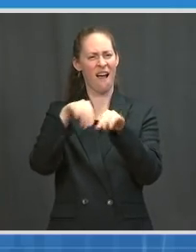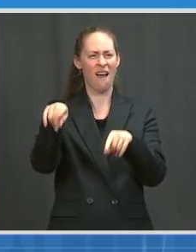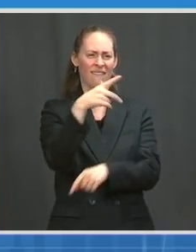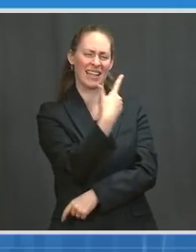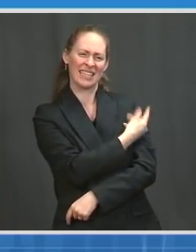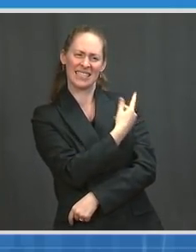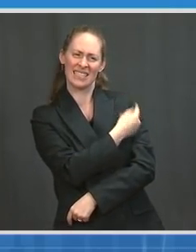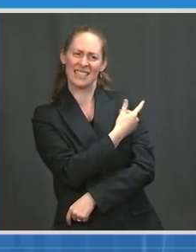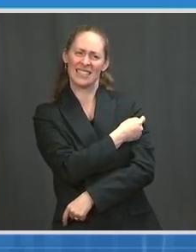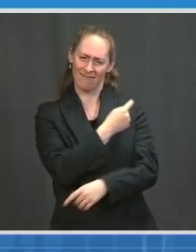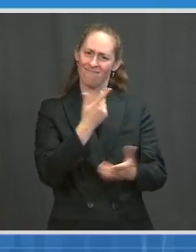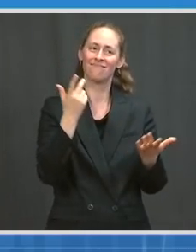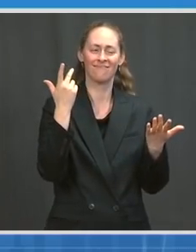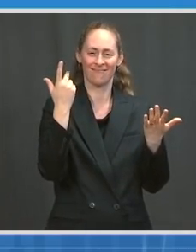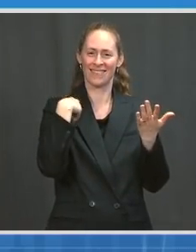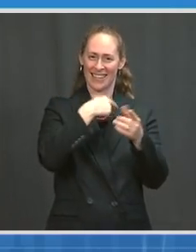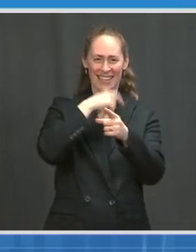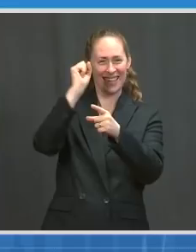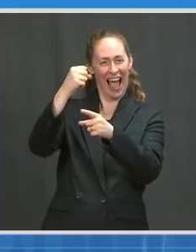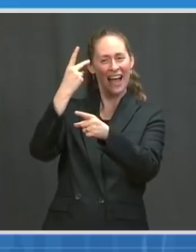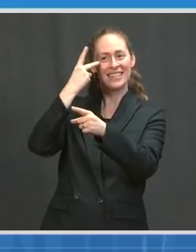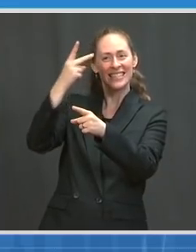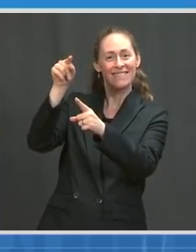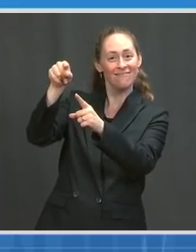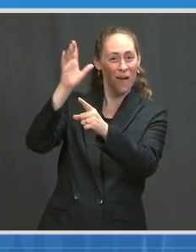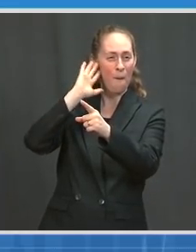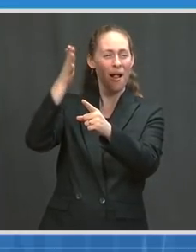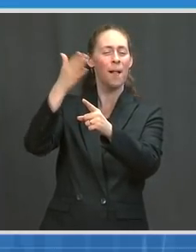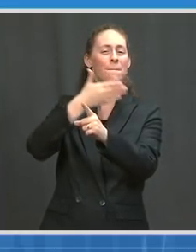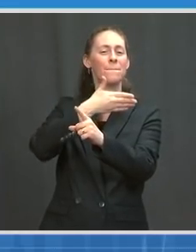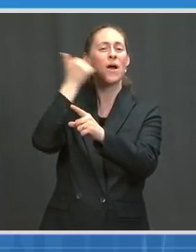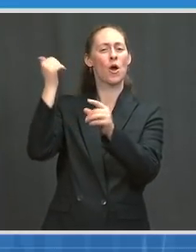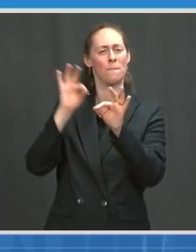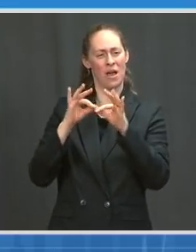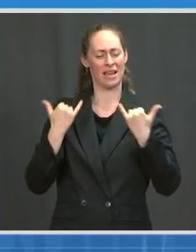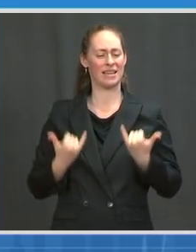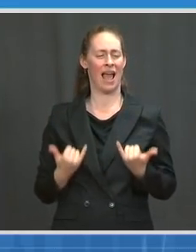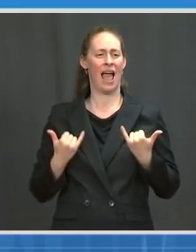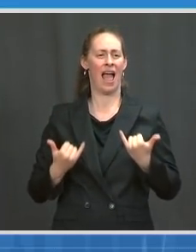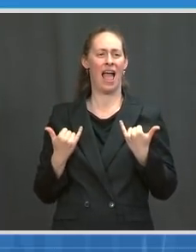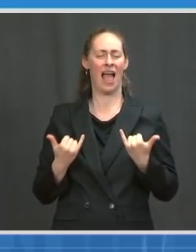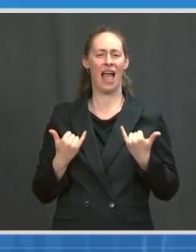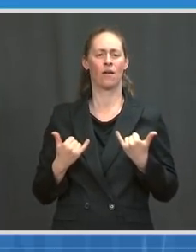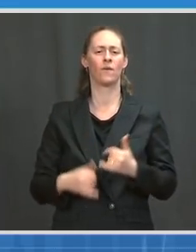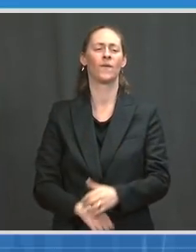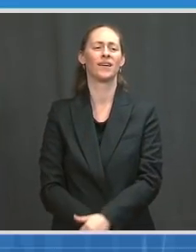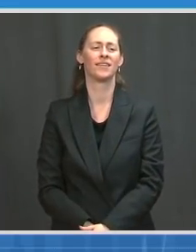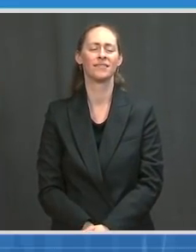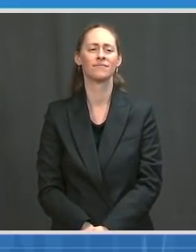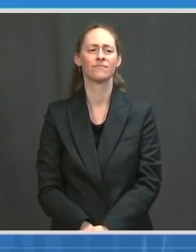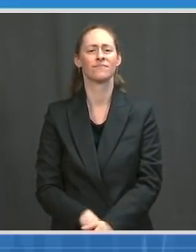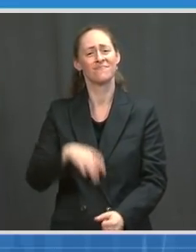And models once projecting really grim news now offer reasons to be quite hopeful for what the summer may bring.